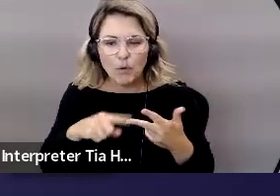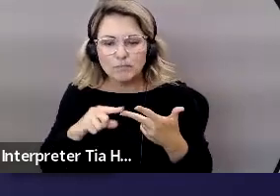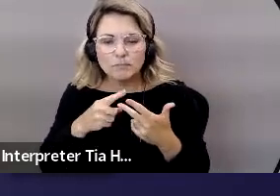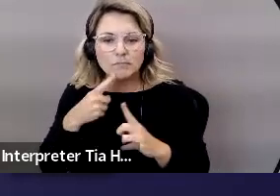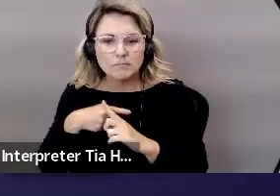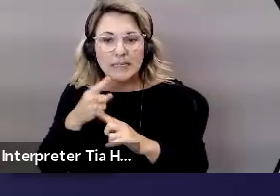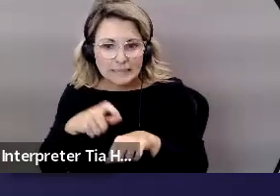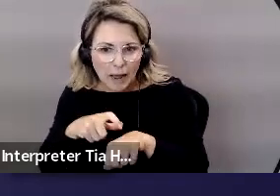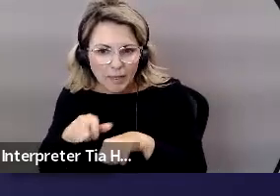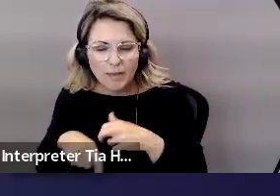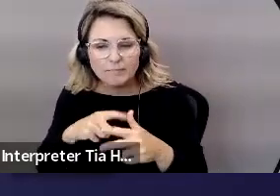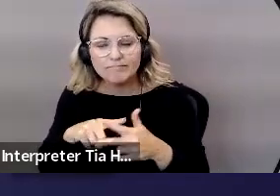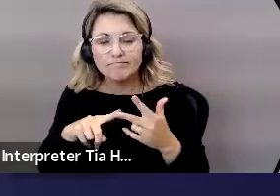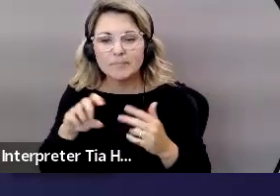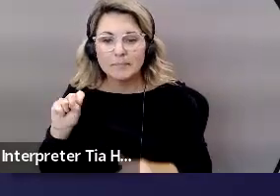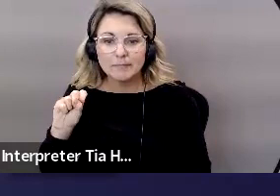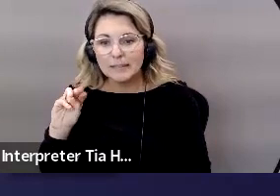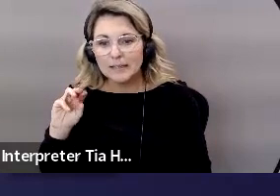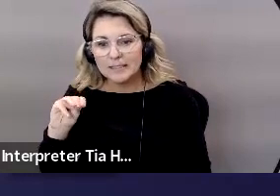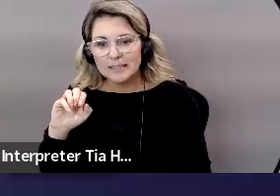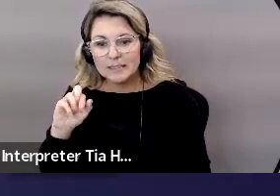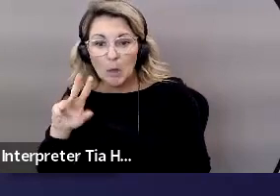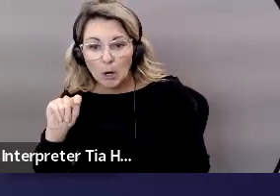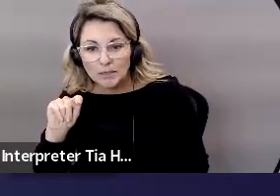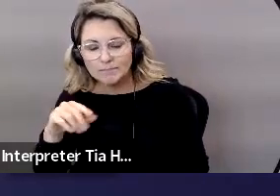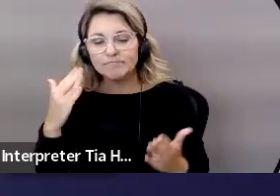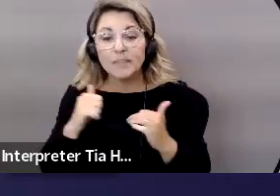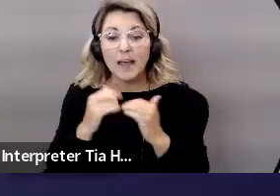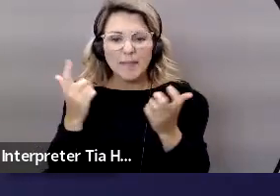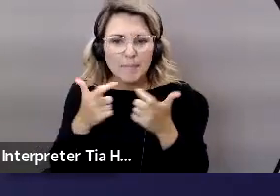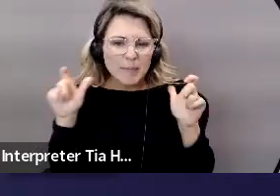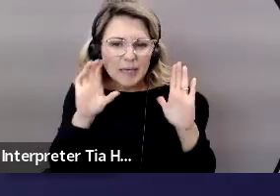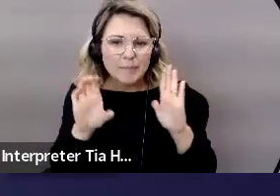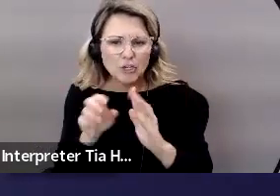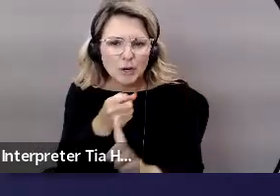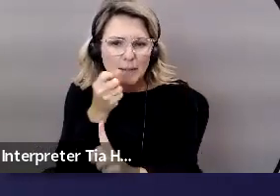long term we're looking at bigger picture impacts. Those sorts of things. And that can be really